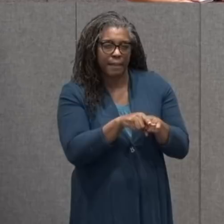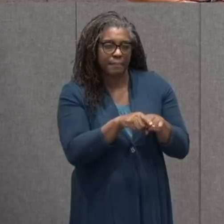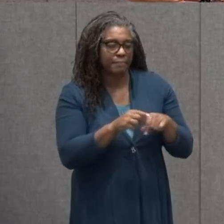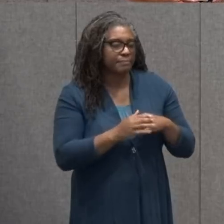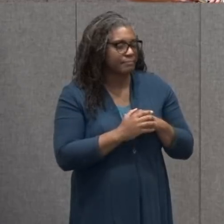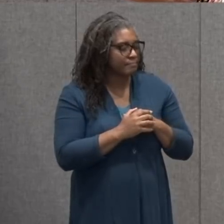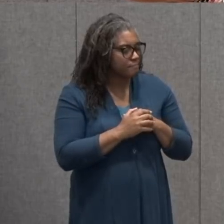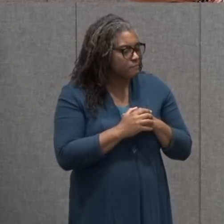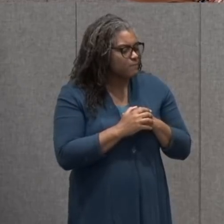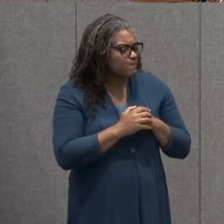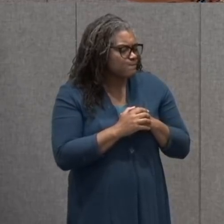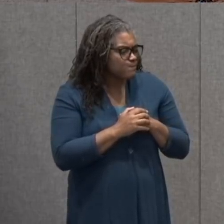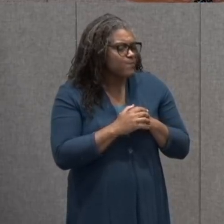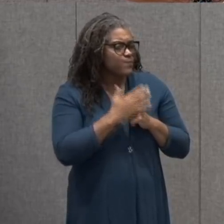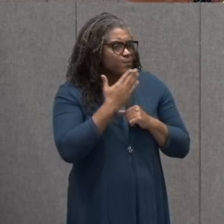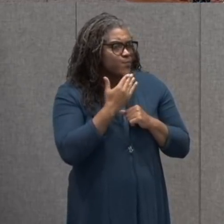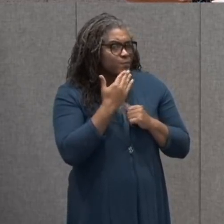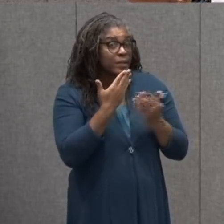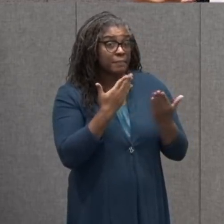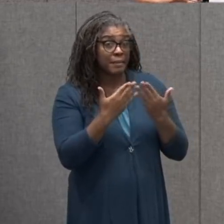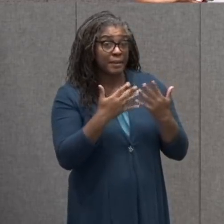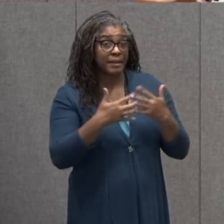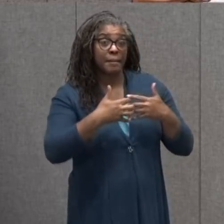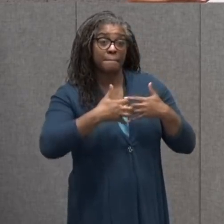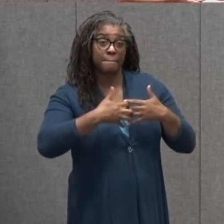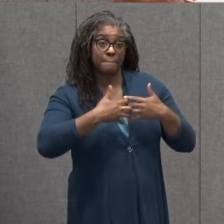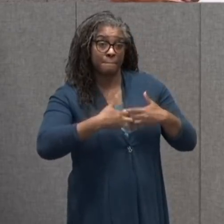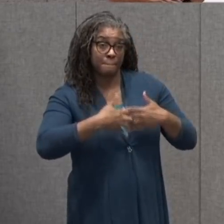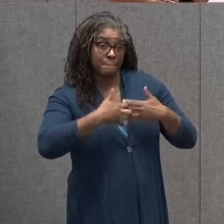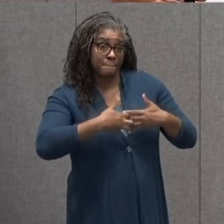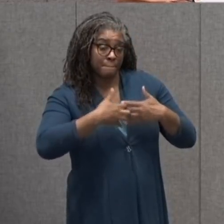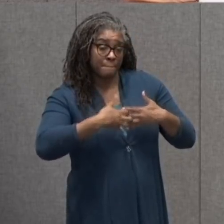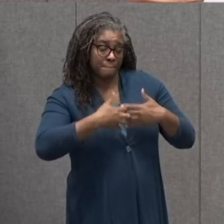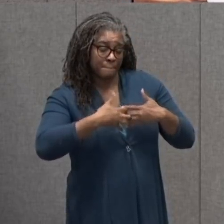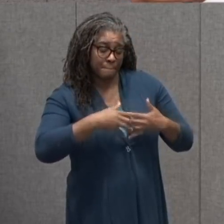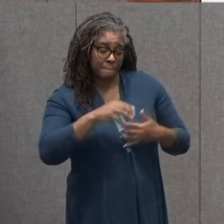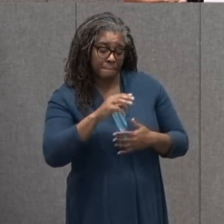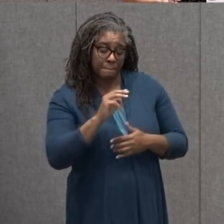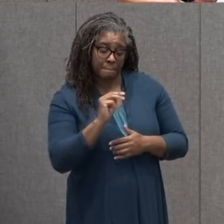Maybe a machine? I think that works, Mrs. Kay, 'cause most of